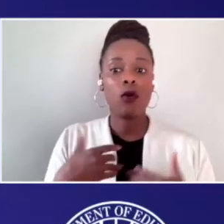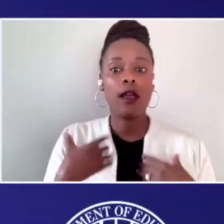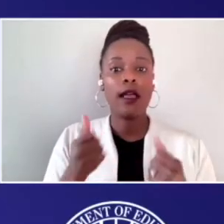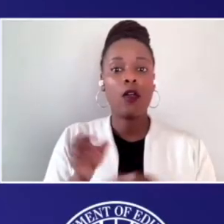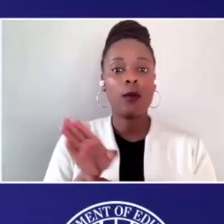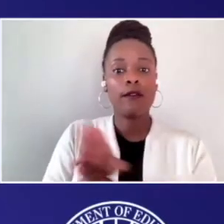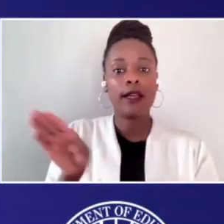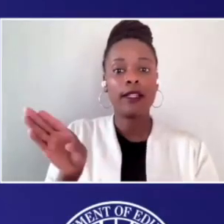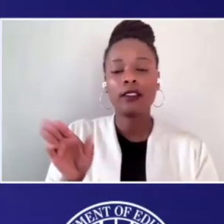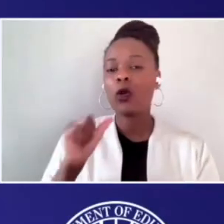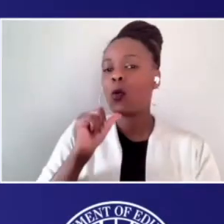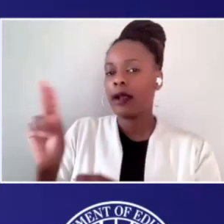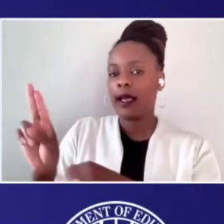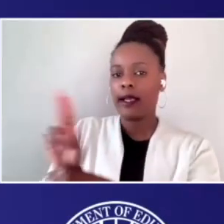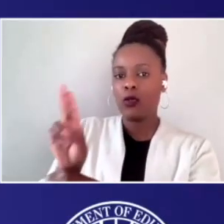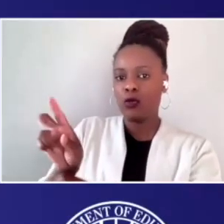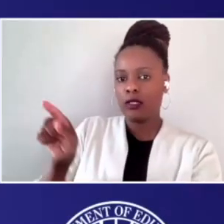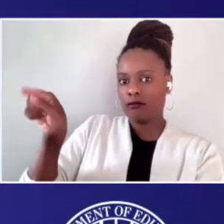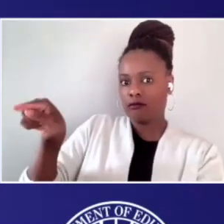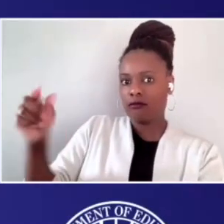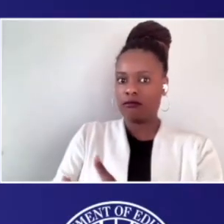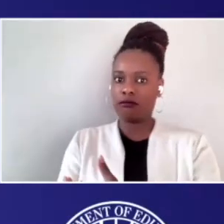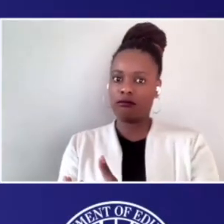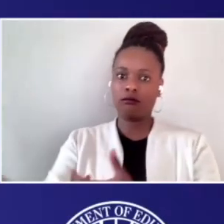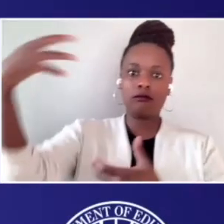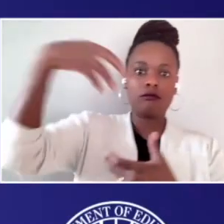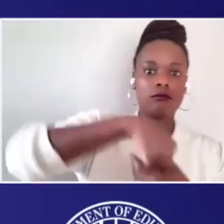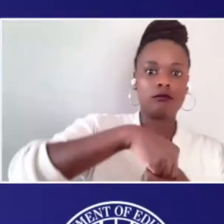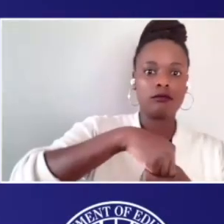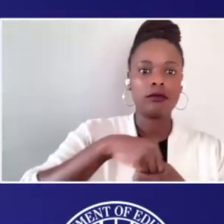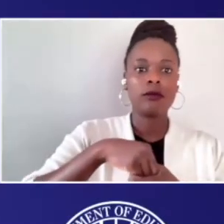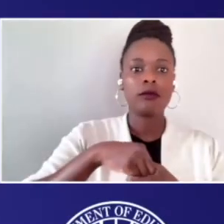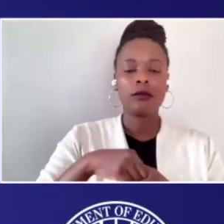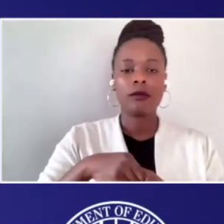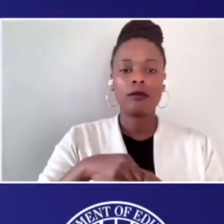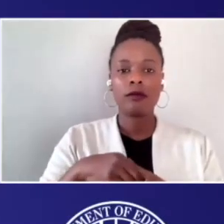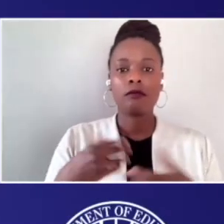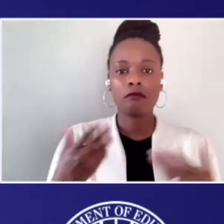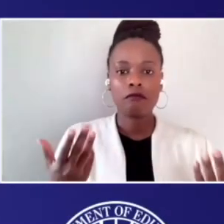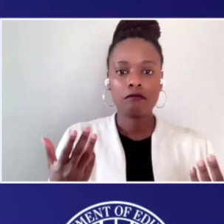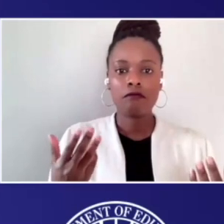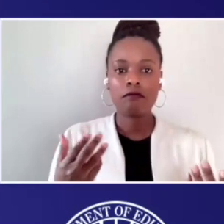professions and moving them into -- if they're already in our definition, they're in the definition. But we're still